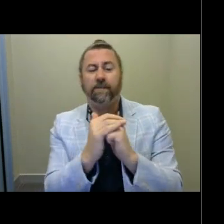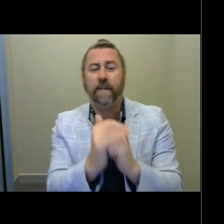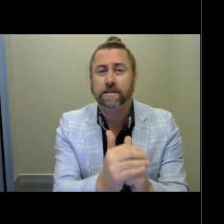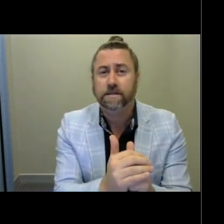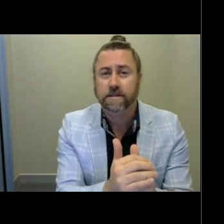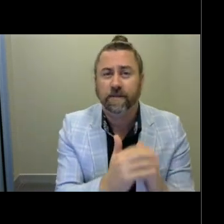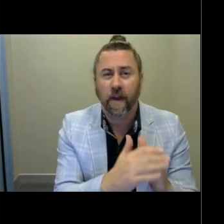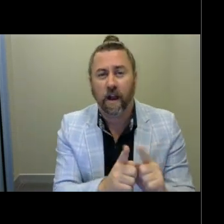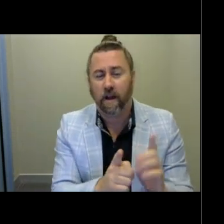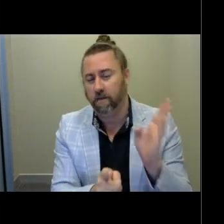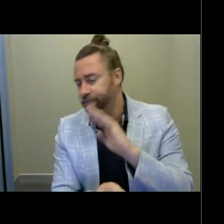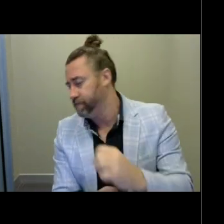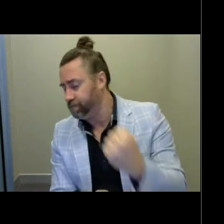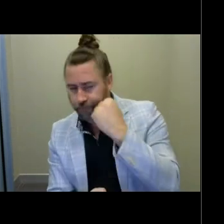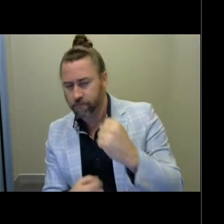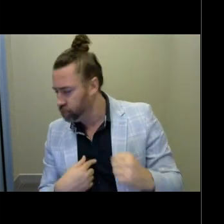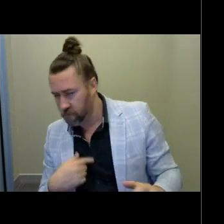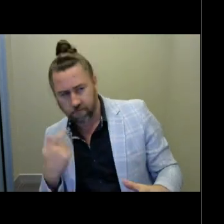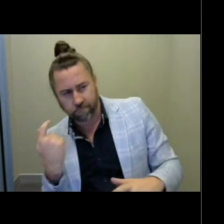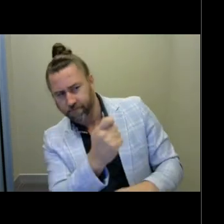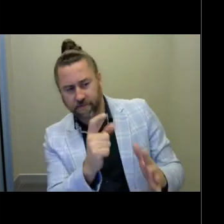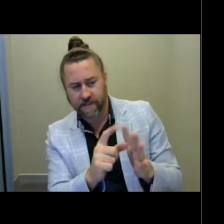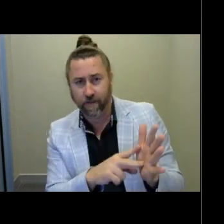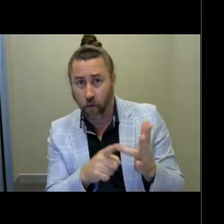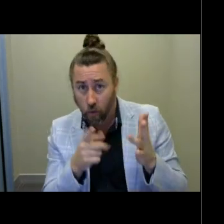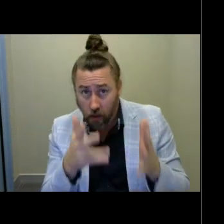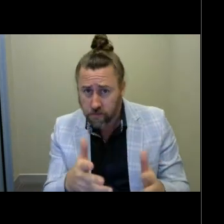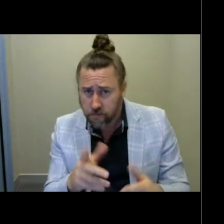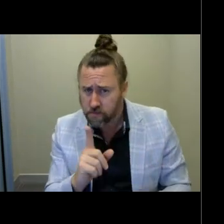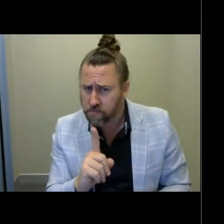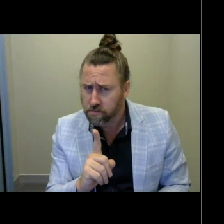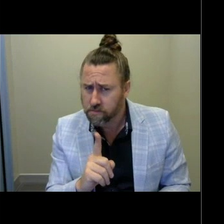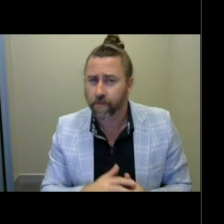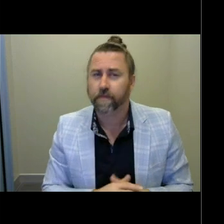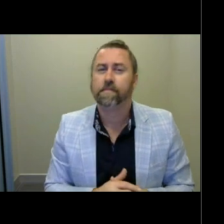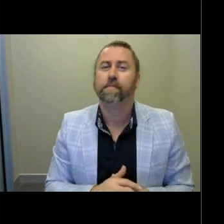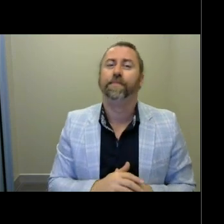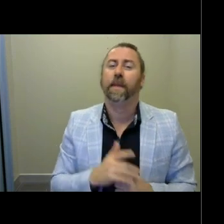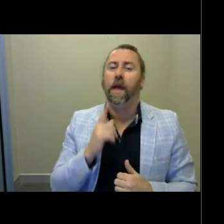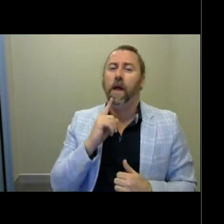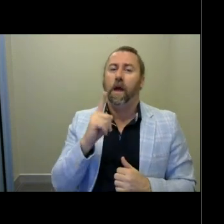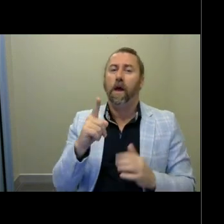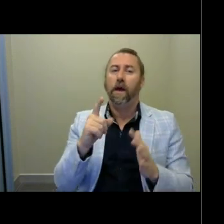assault? Like I said before, the relationships covered under the domestic and family violence protection